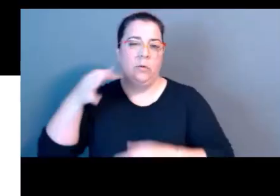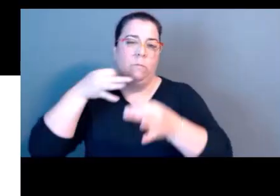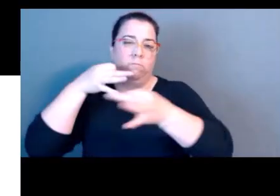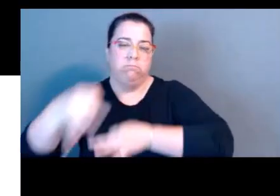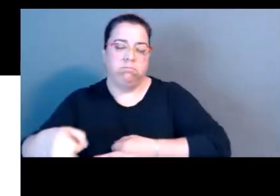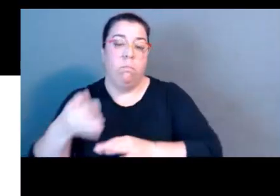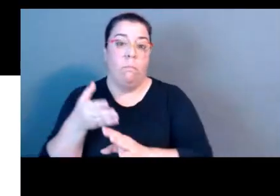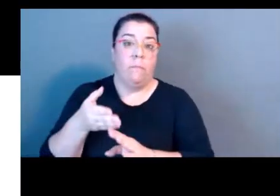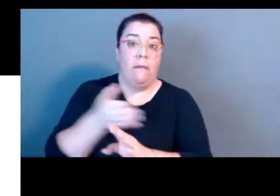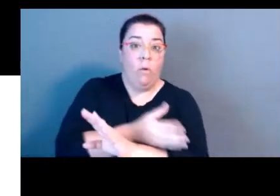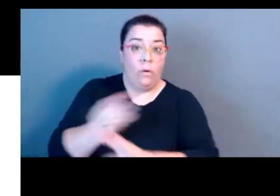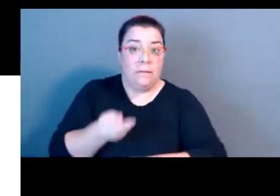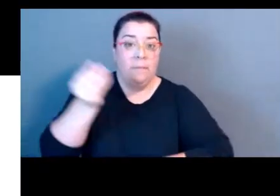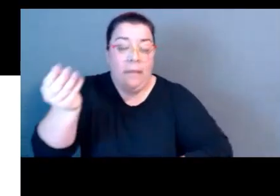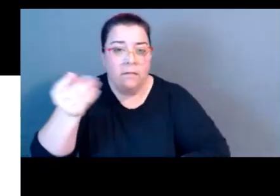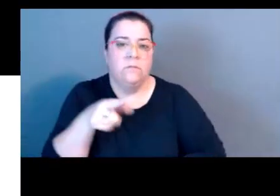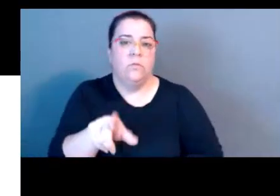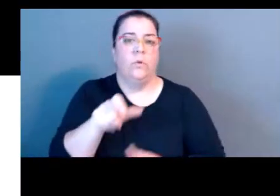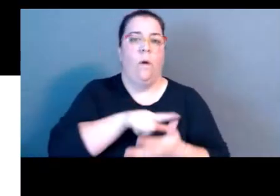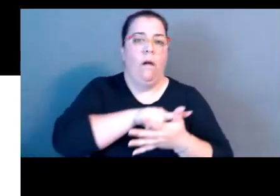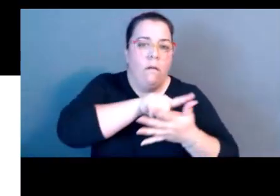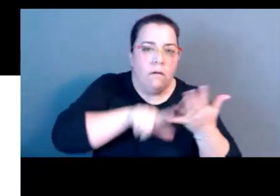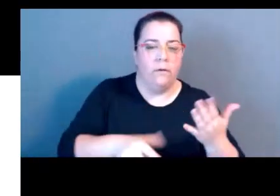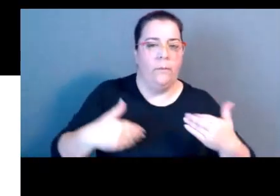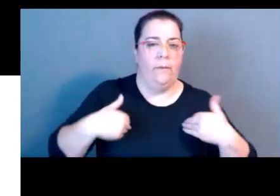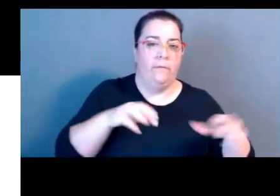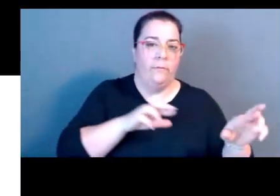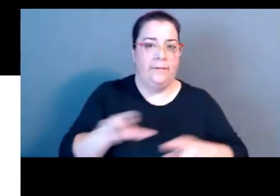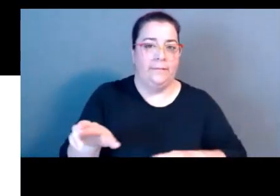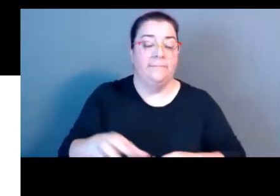Then she'll take you on a virtual tour of the new application form. Thank you.